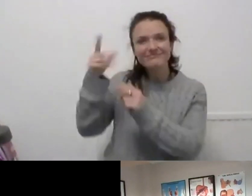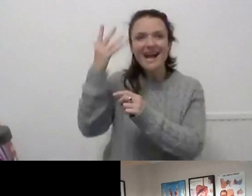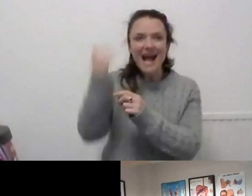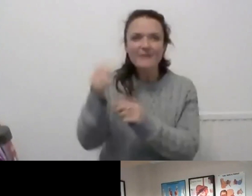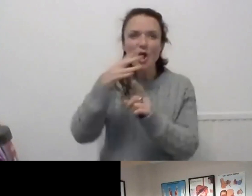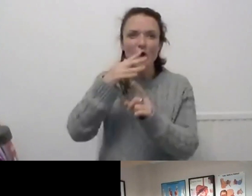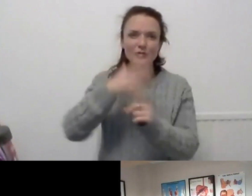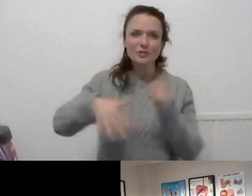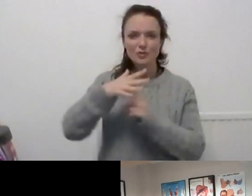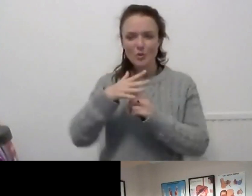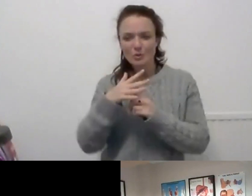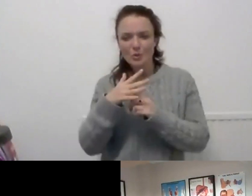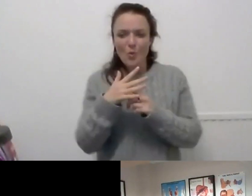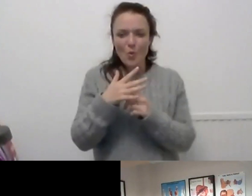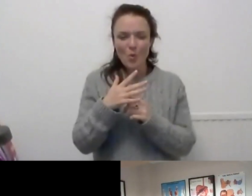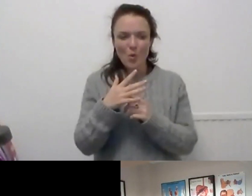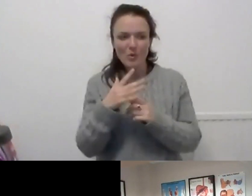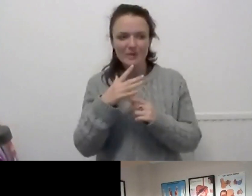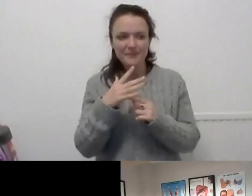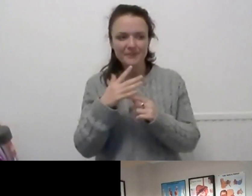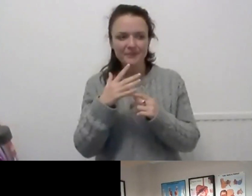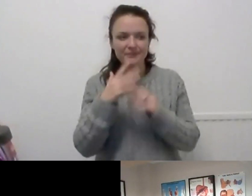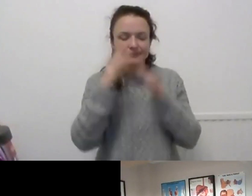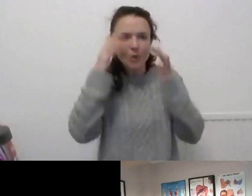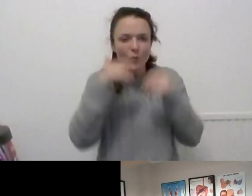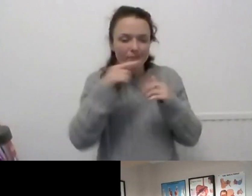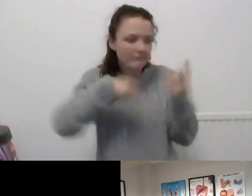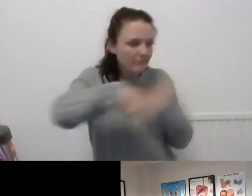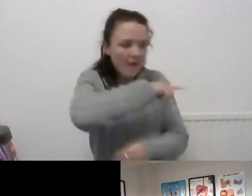make make the vaccine available at much cheaper to other areas of the world where they perhaps